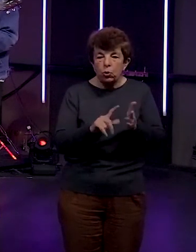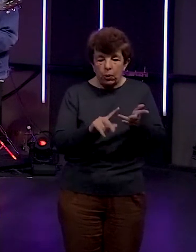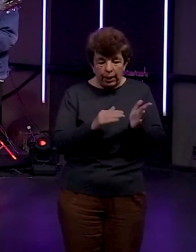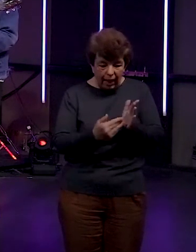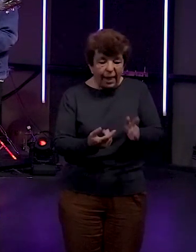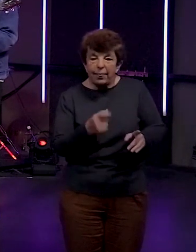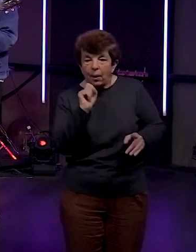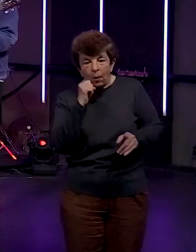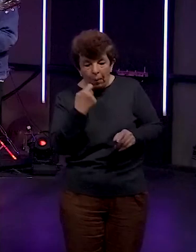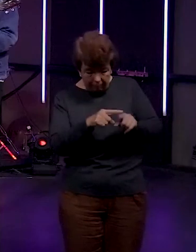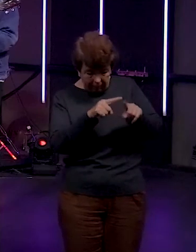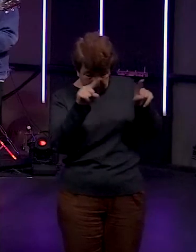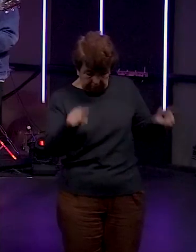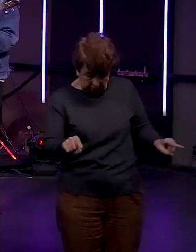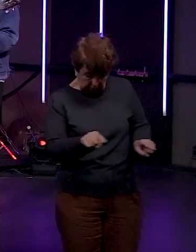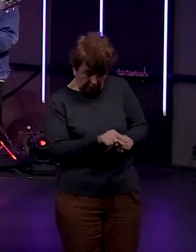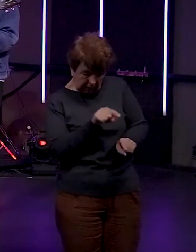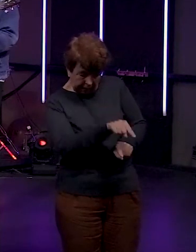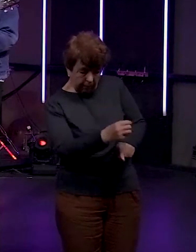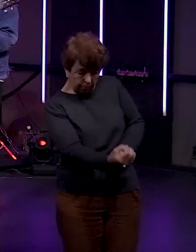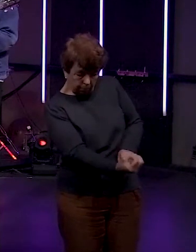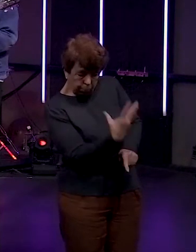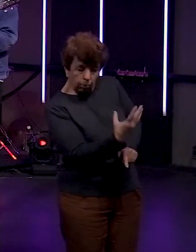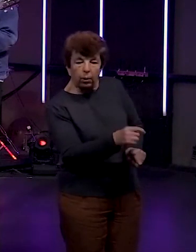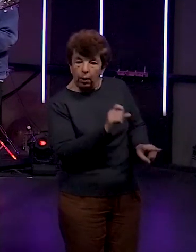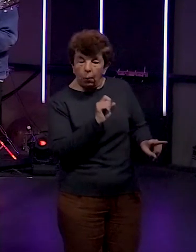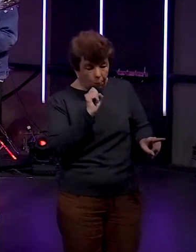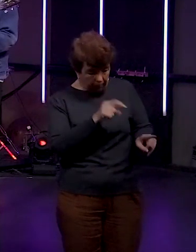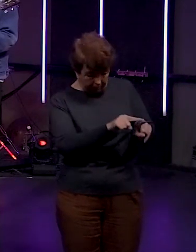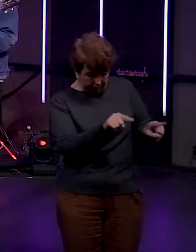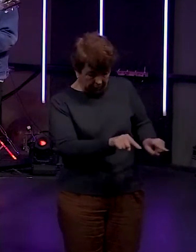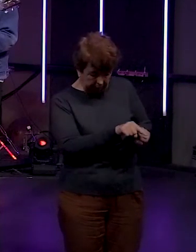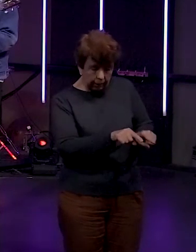that will come up in the chat window for those of you that do your giving